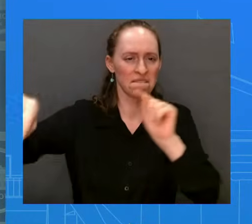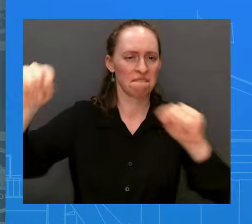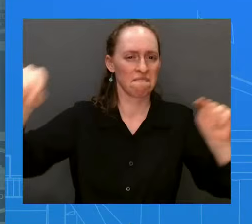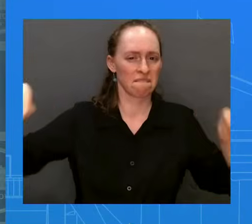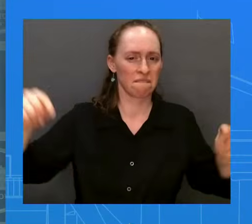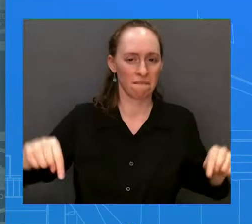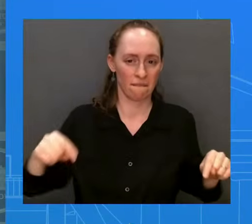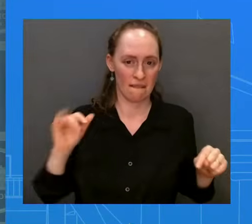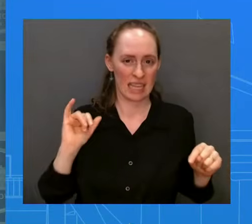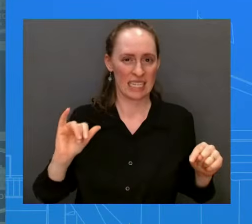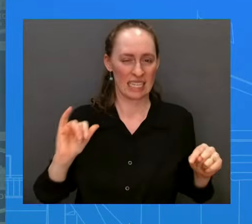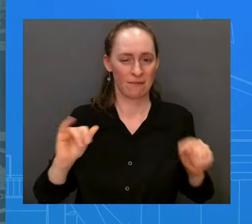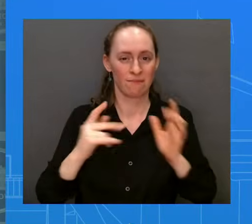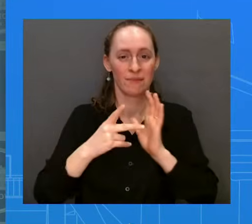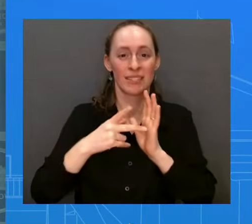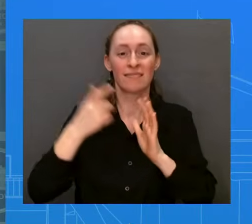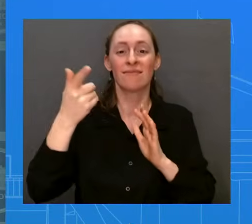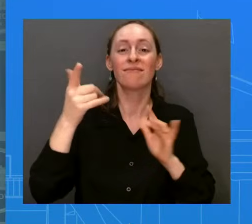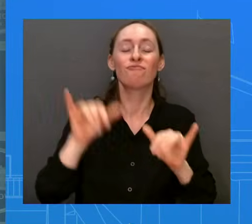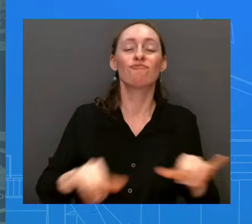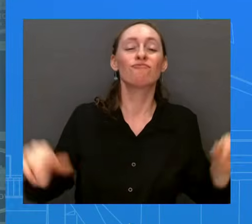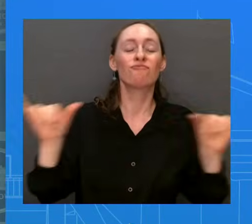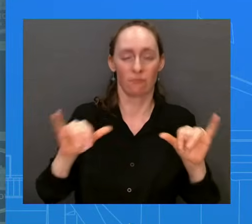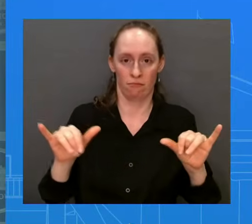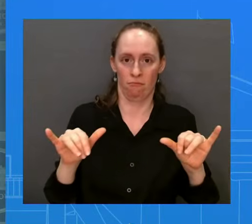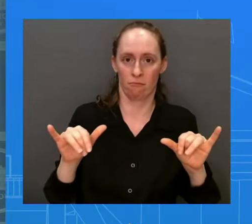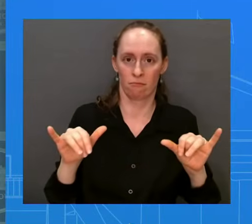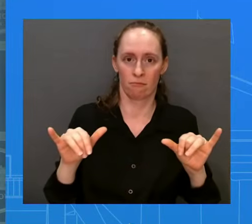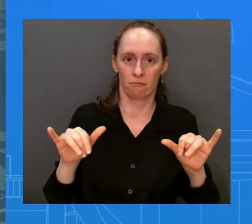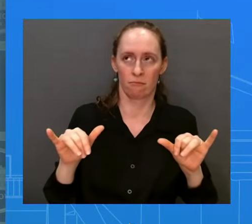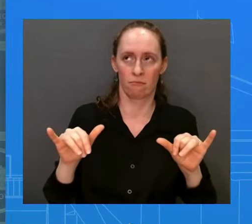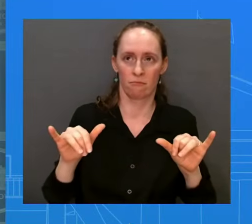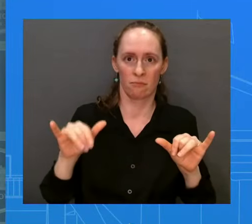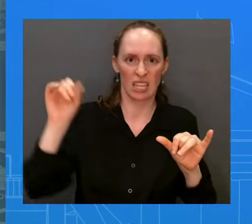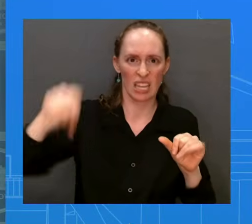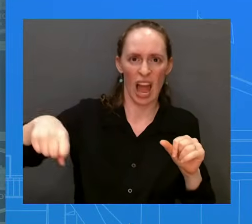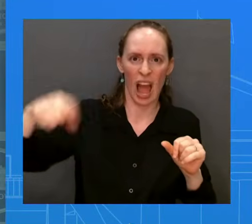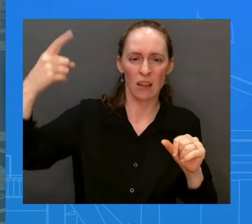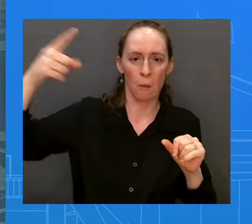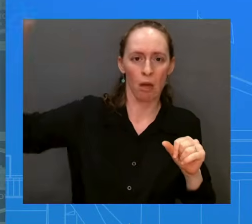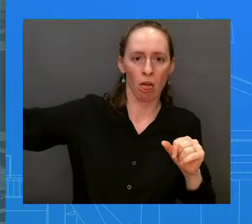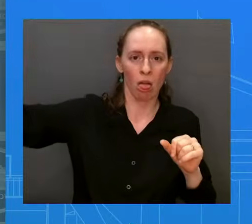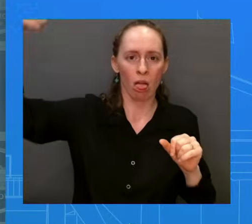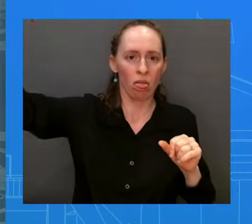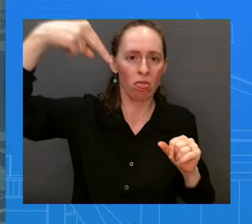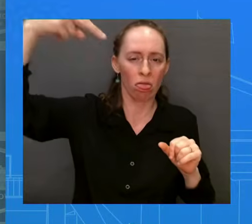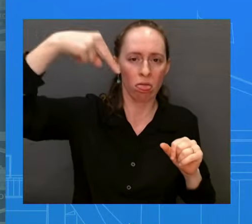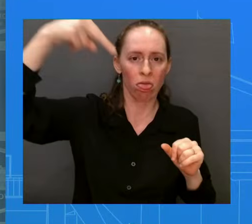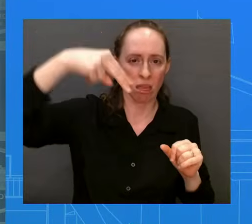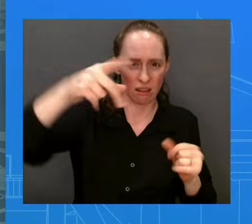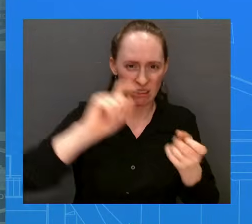there's some sort of blanket, now, security policy for every base on the continental United States,